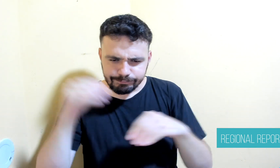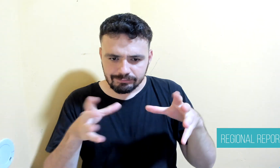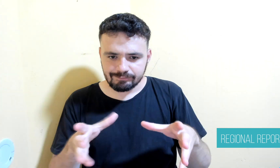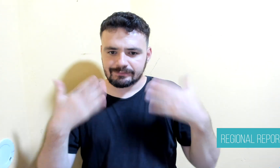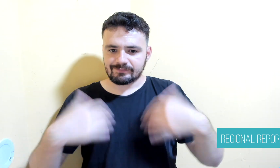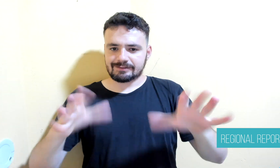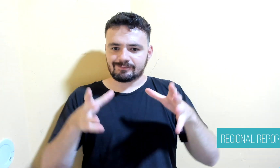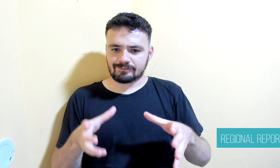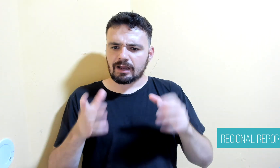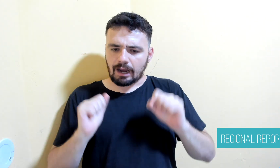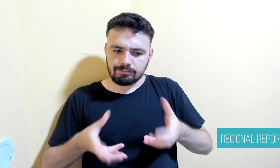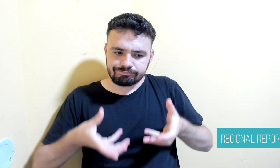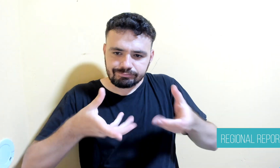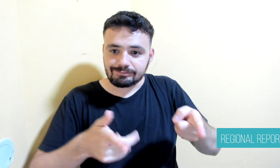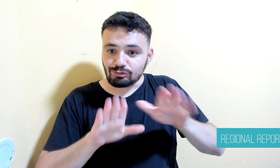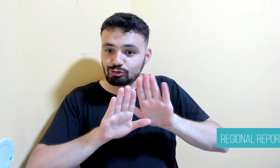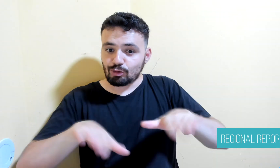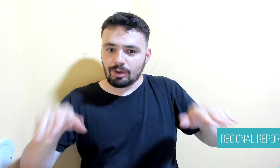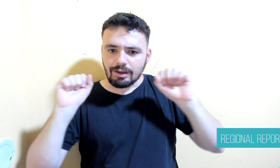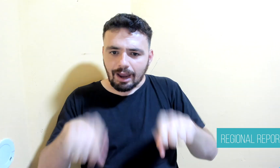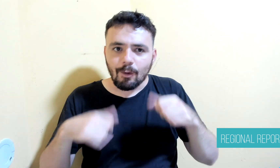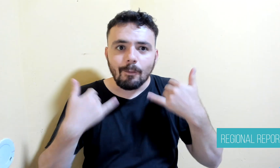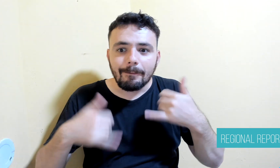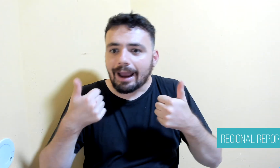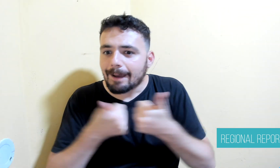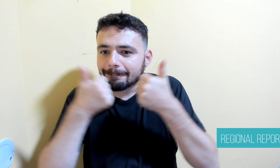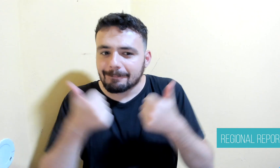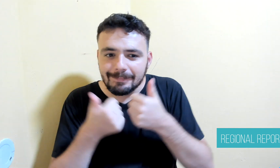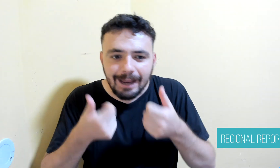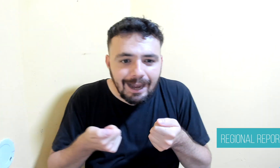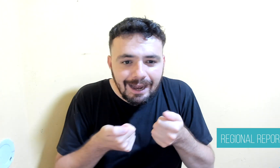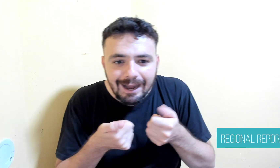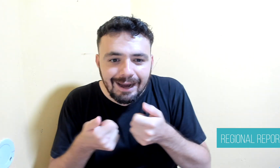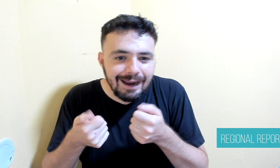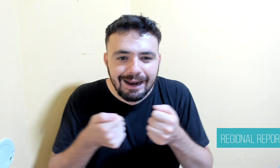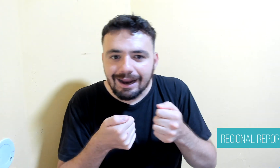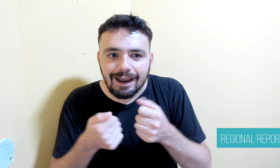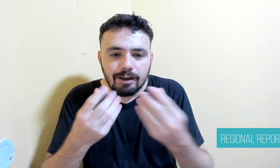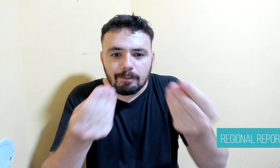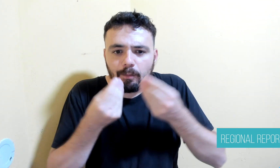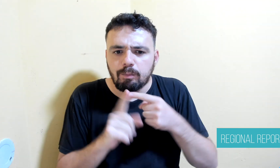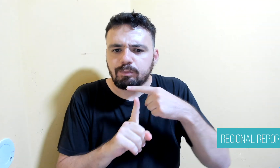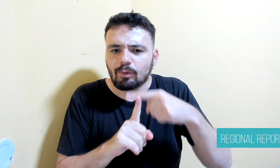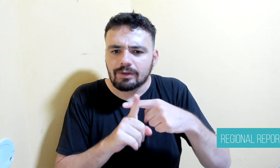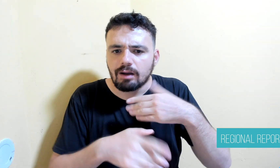on the therapeutic process have been very positive," said Martínez,